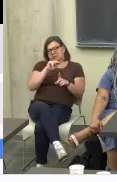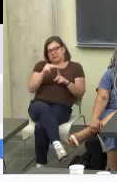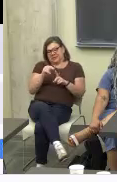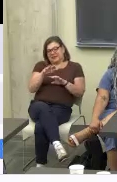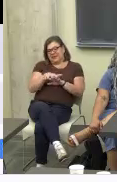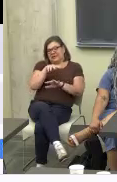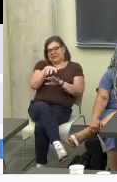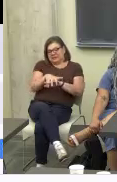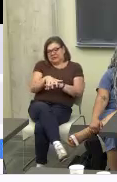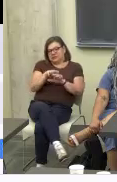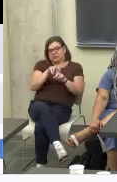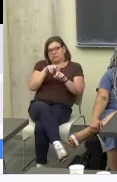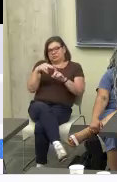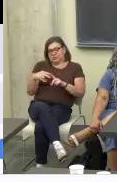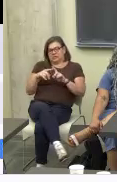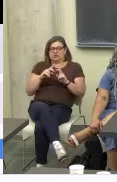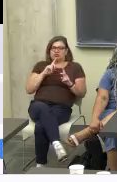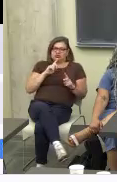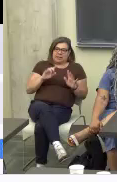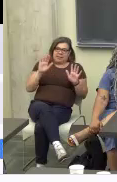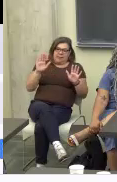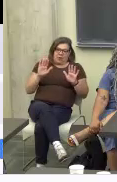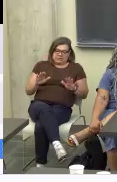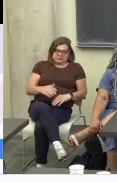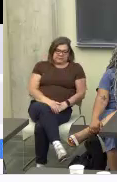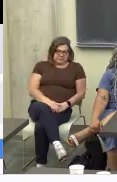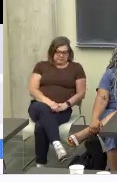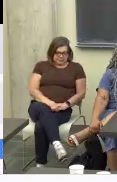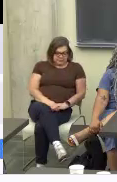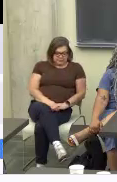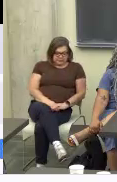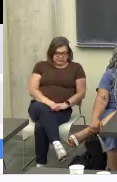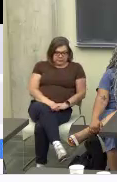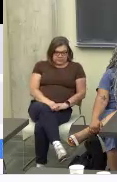perspective, which is just really awesome. And so the way that she's described it in